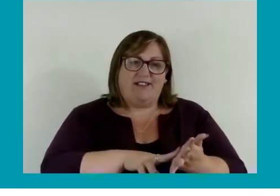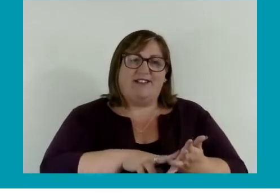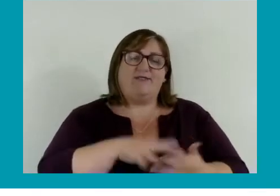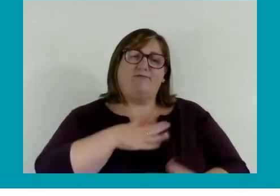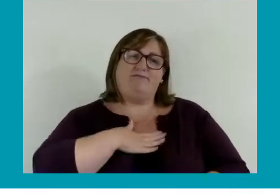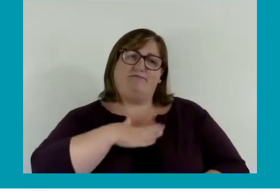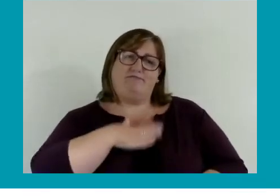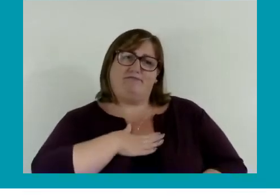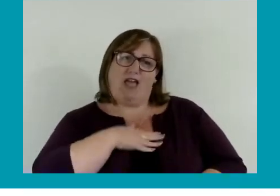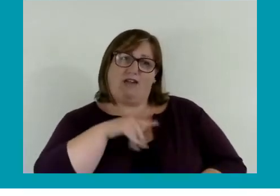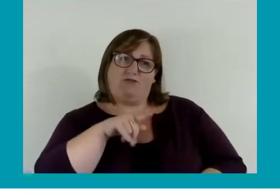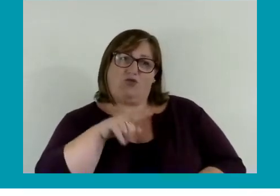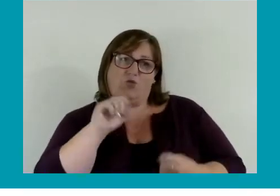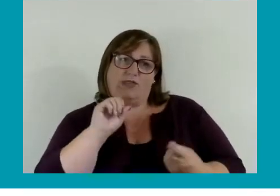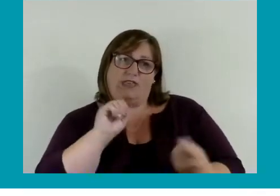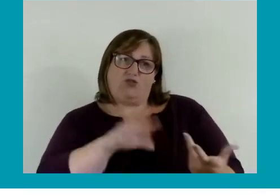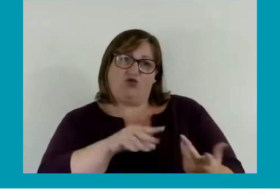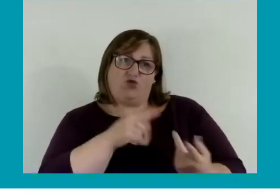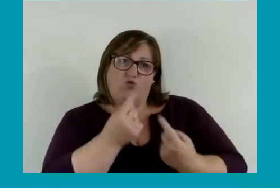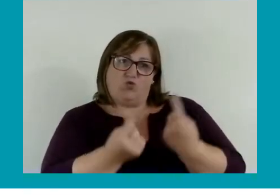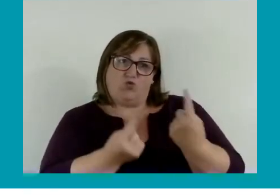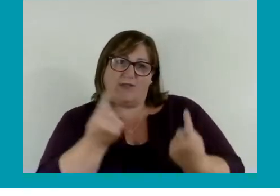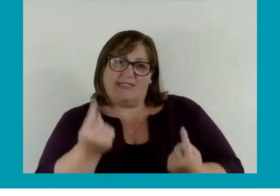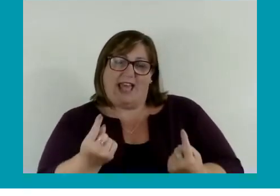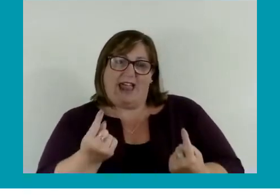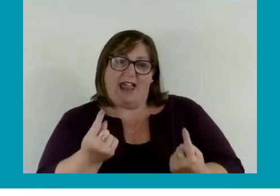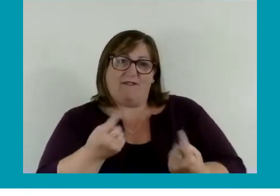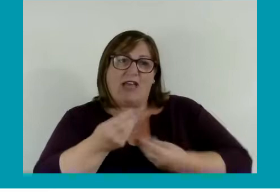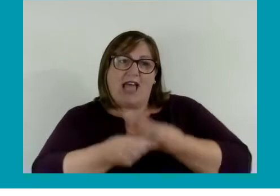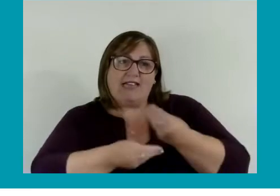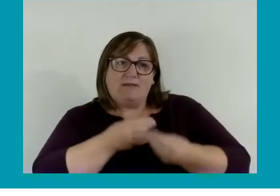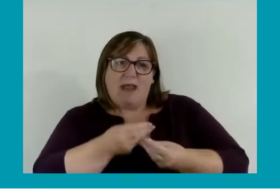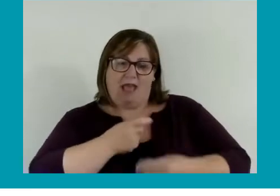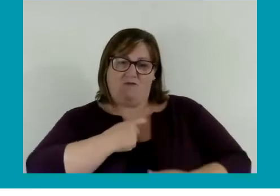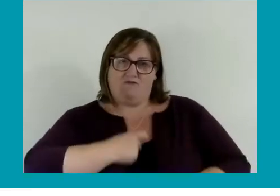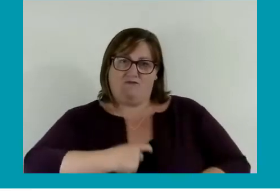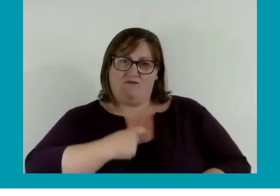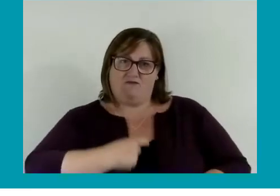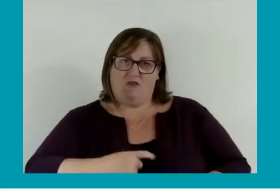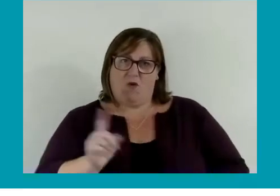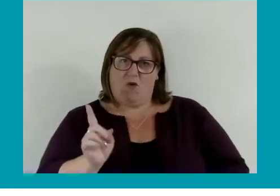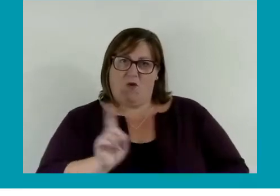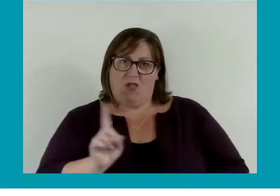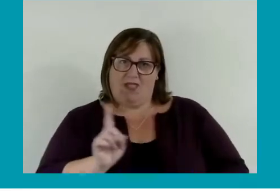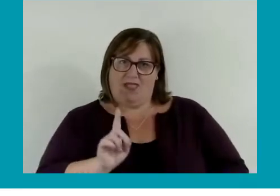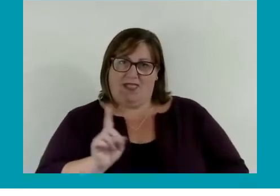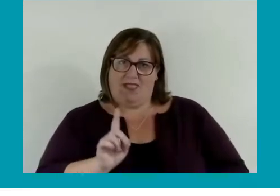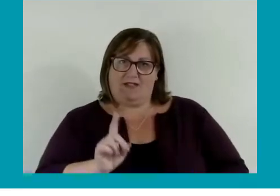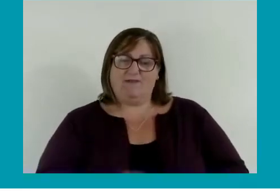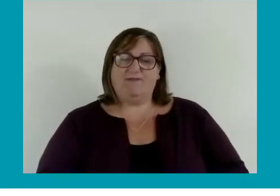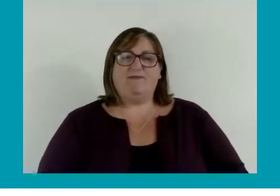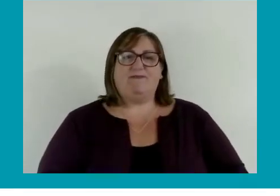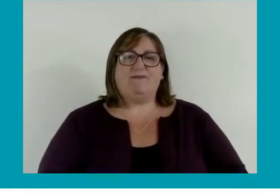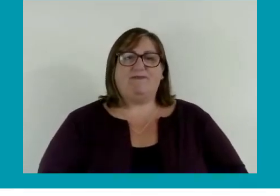here today why don't we start with you Laura sure thank you Rosa and good morning everybody um I'm